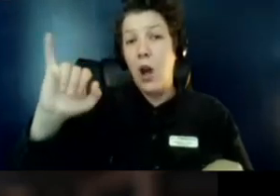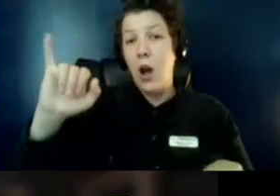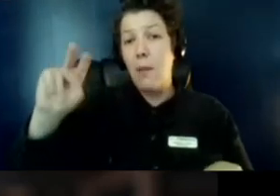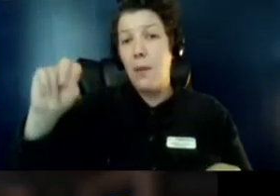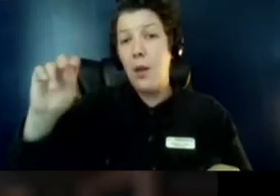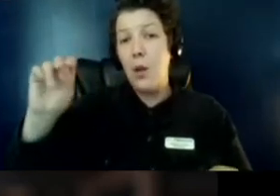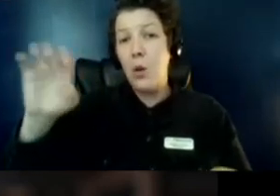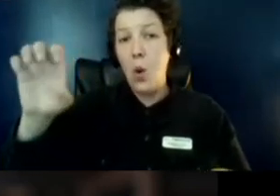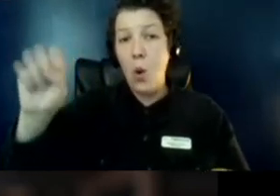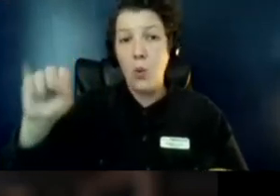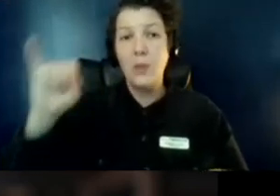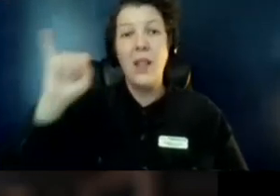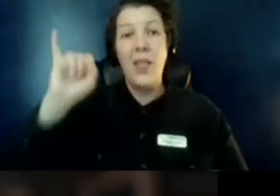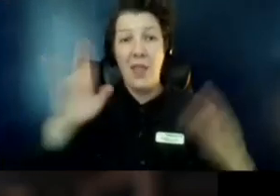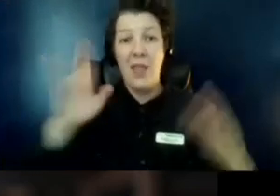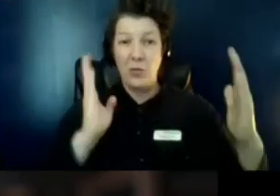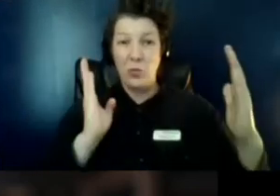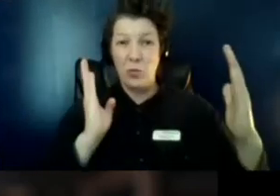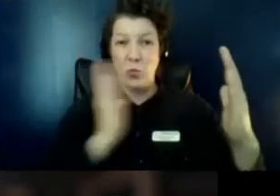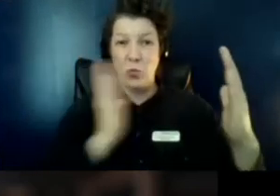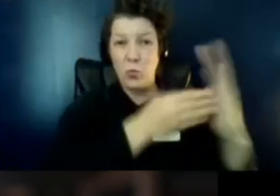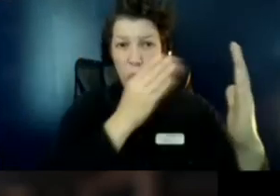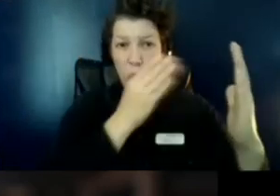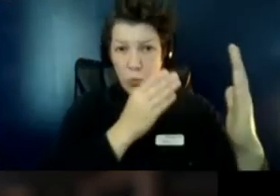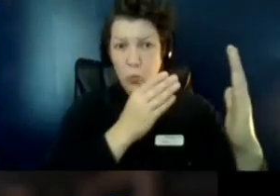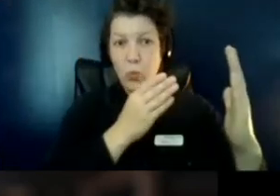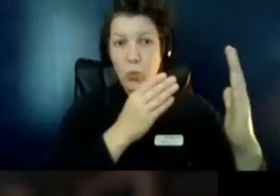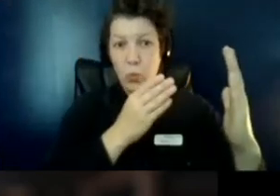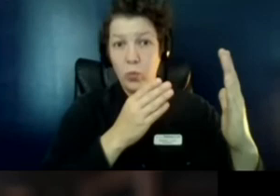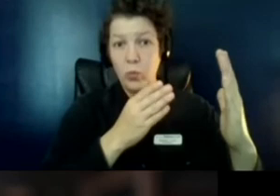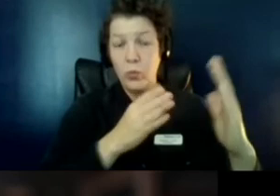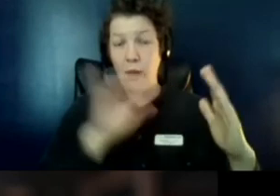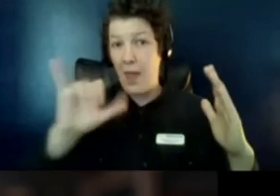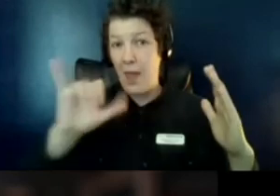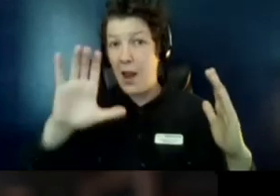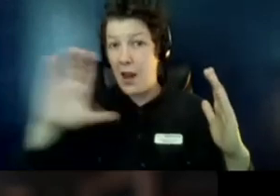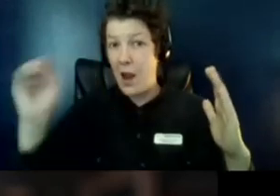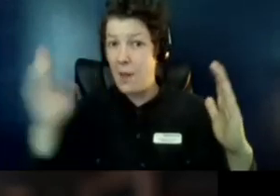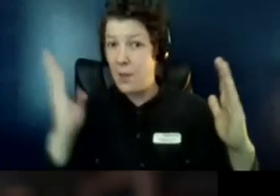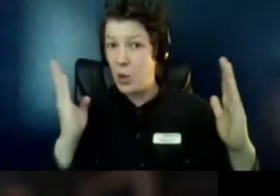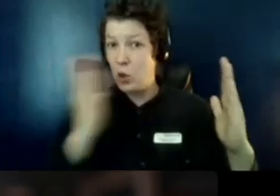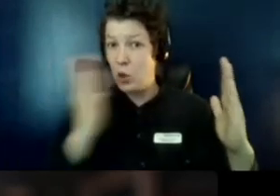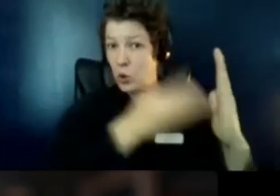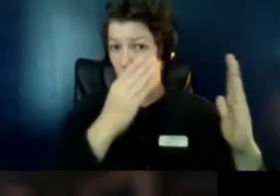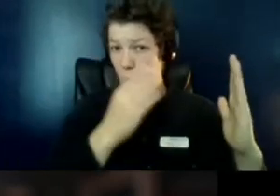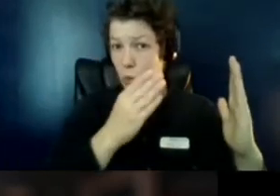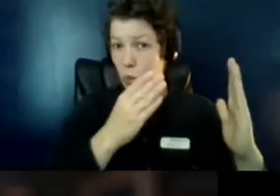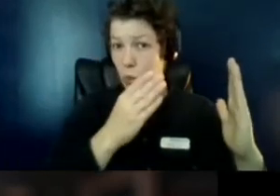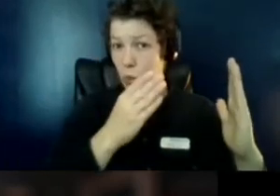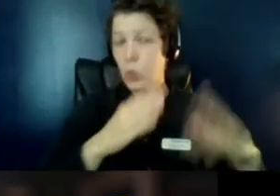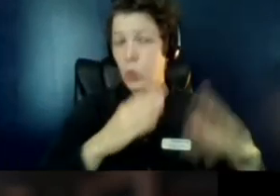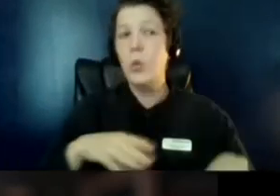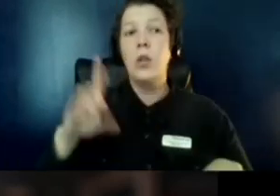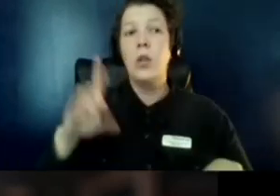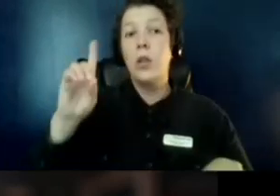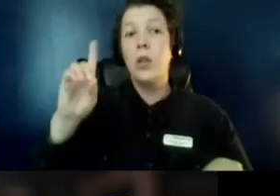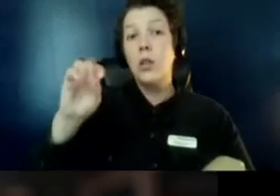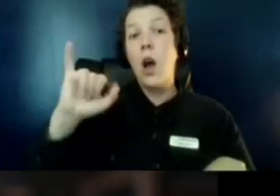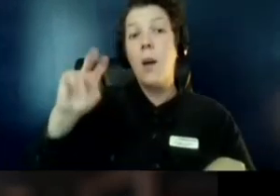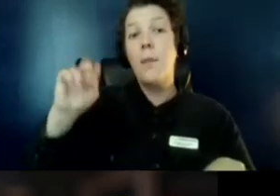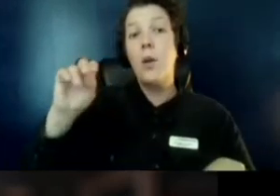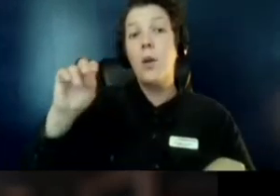and websites to ‑‑ in the case of domino's, the application for ordering a pizza, to be